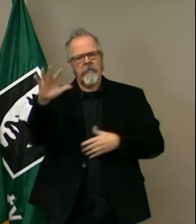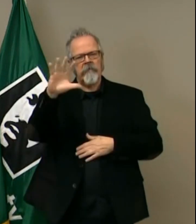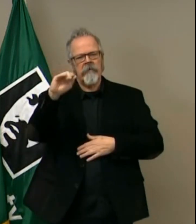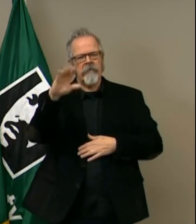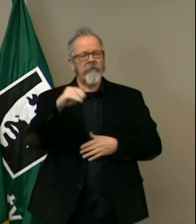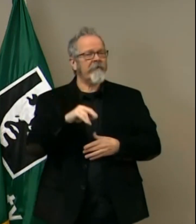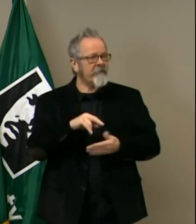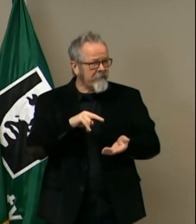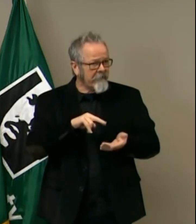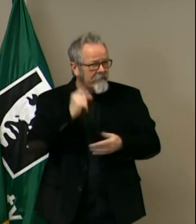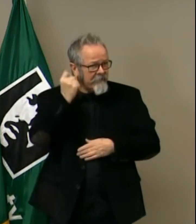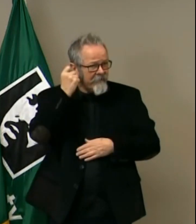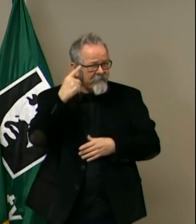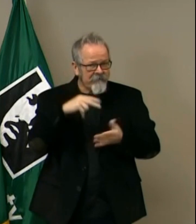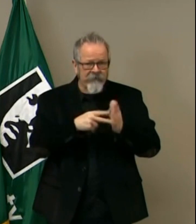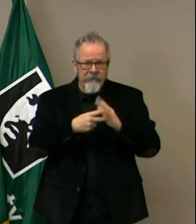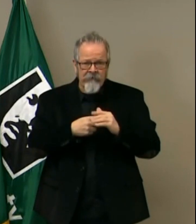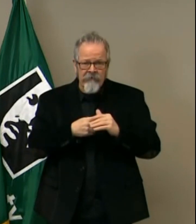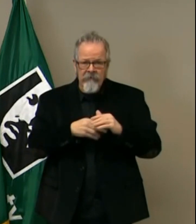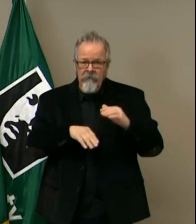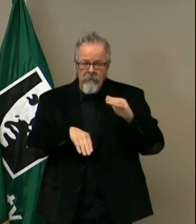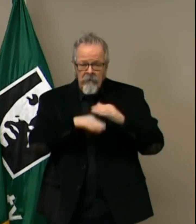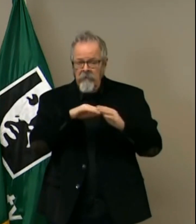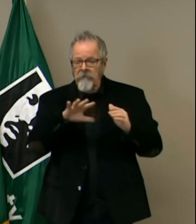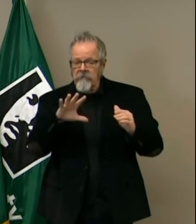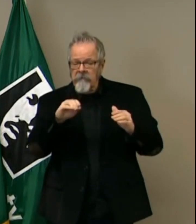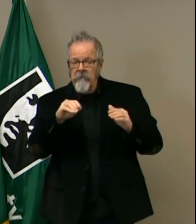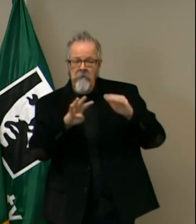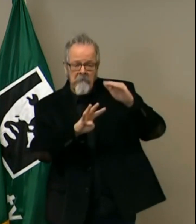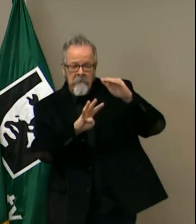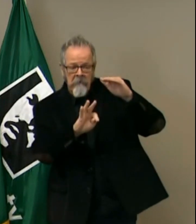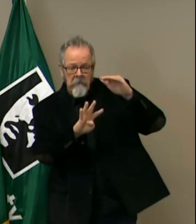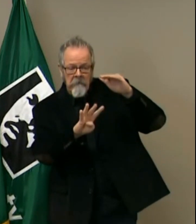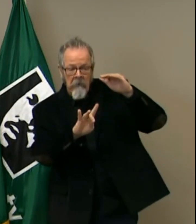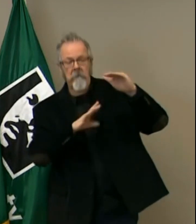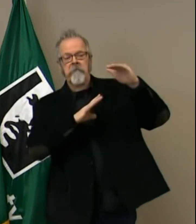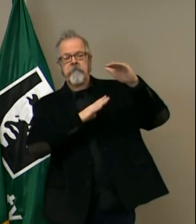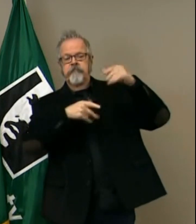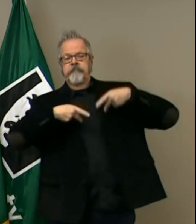meetings of any size if there is any possible opportunity to get your work